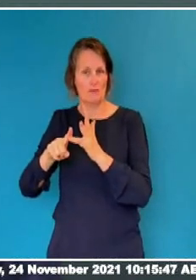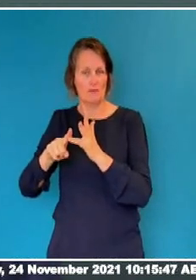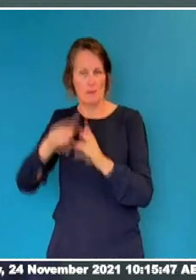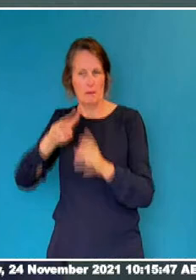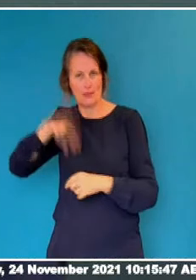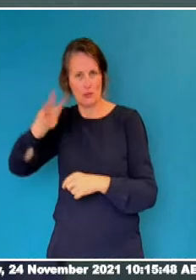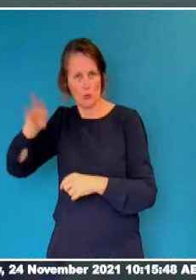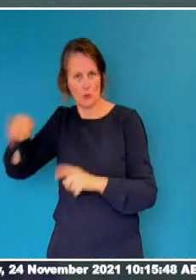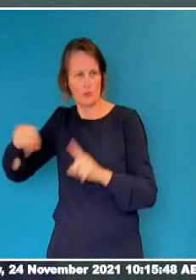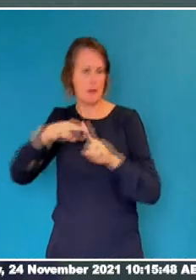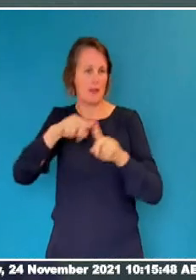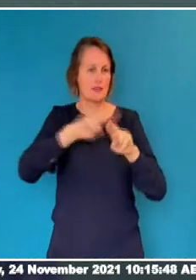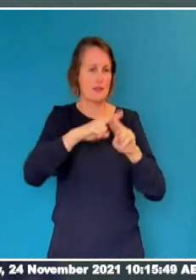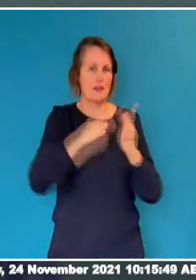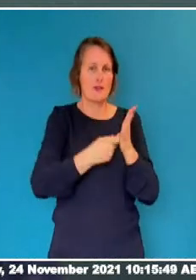The hiring decisions are made at the restaurants.